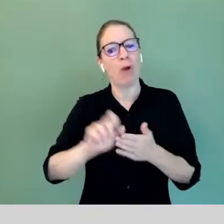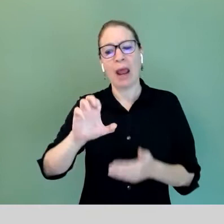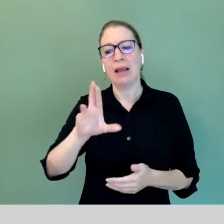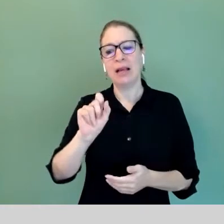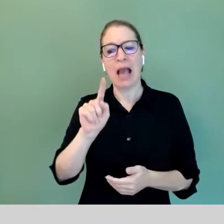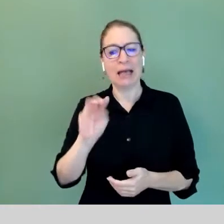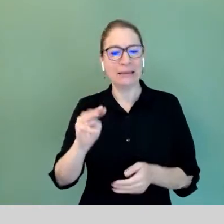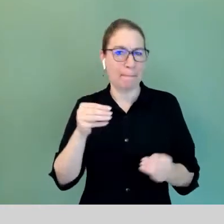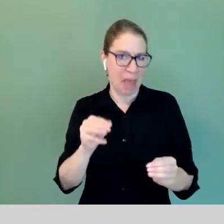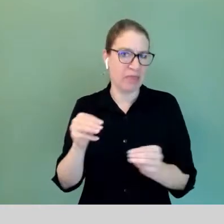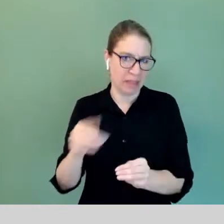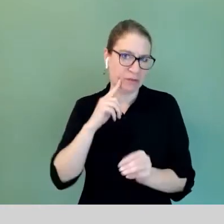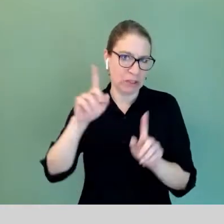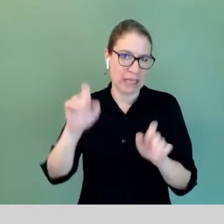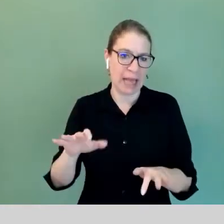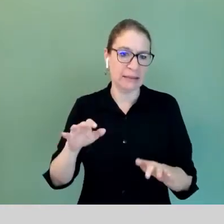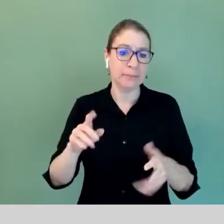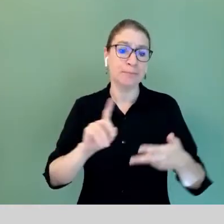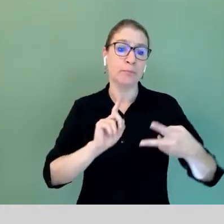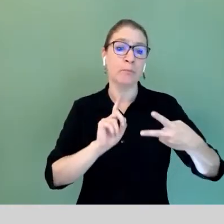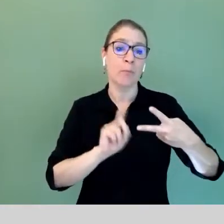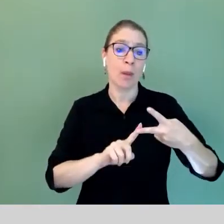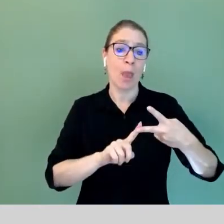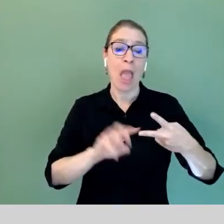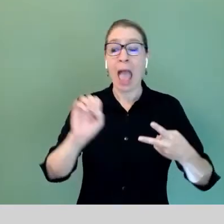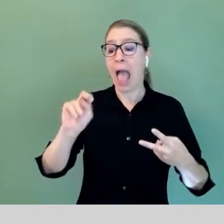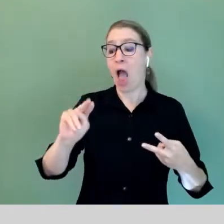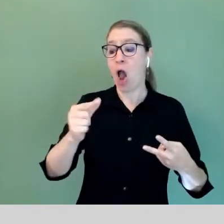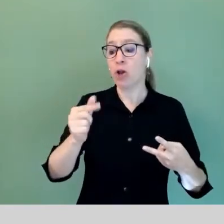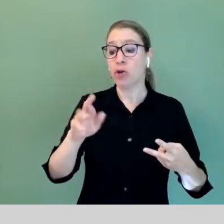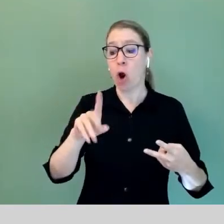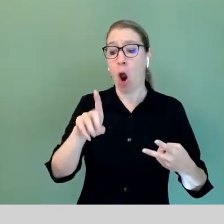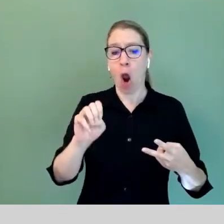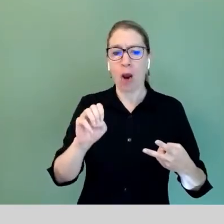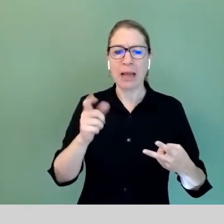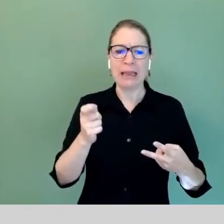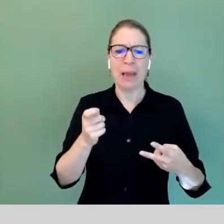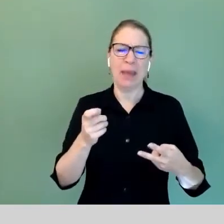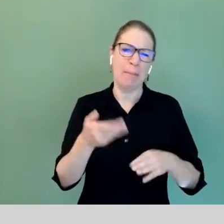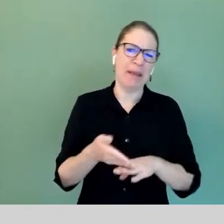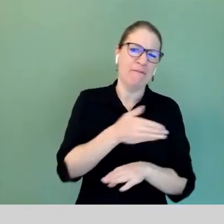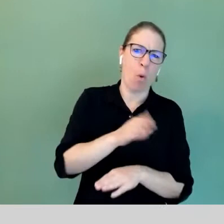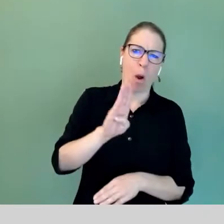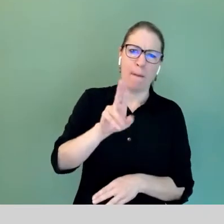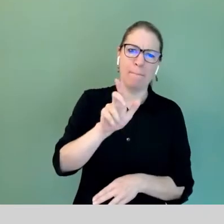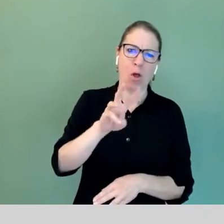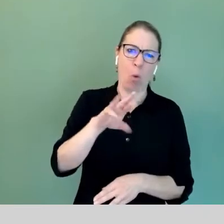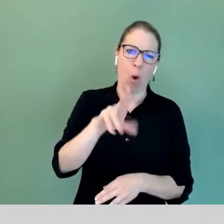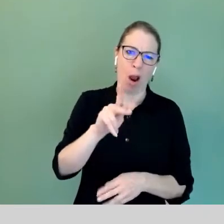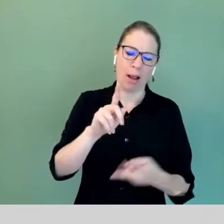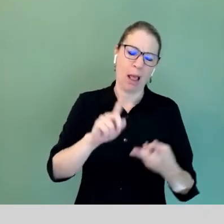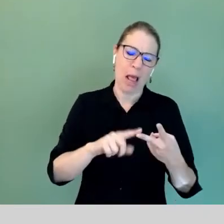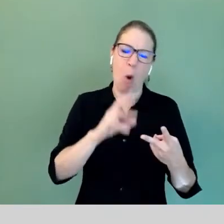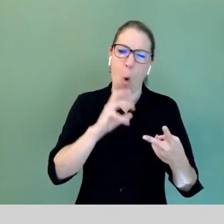Engarde is a precursor to Bulwark, so it's a slightly more outdated data version, which does very similar thing.